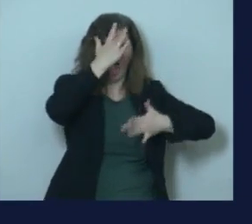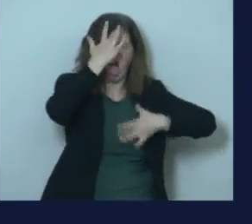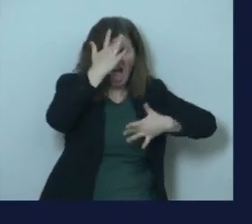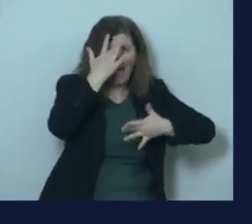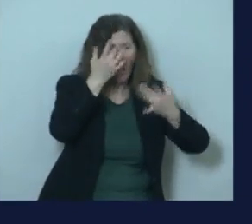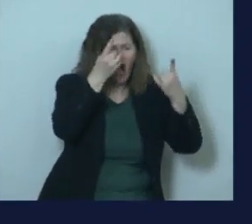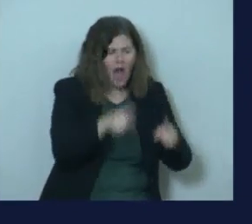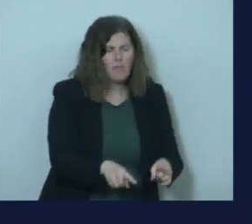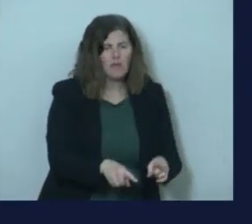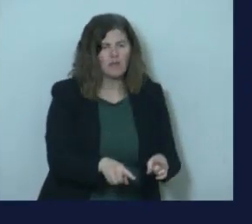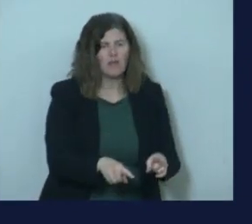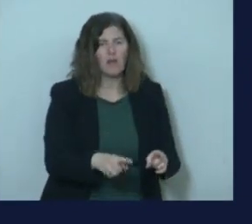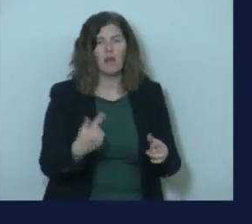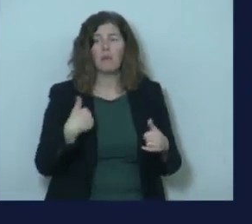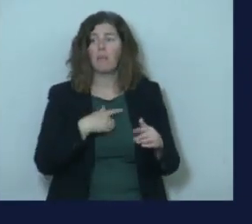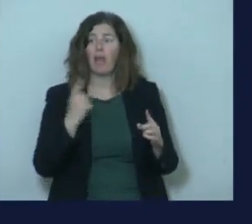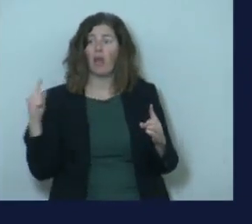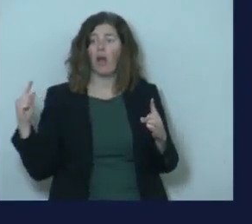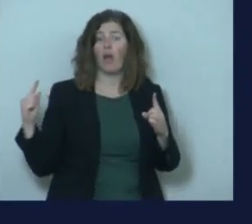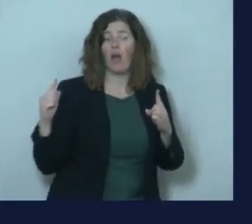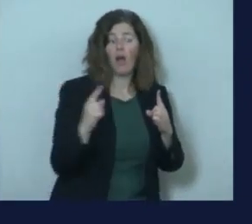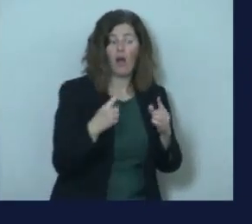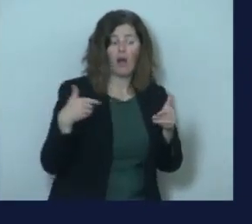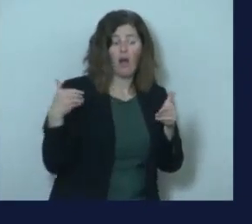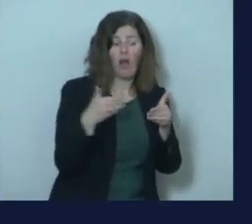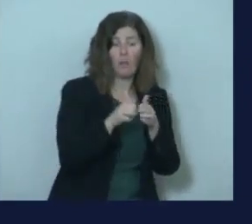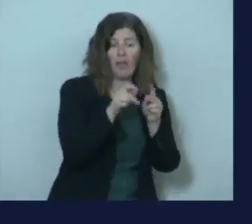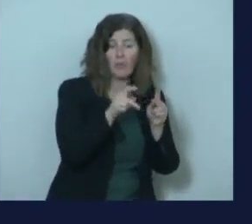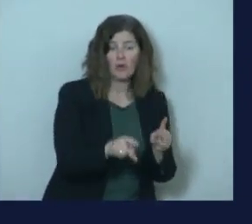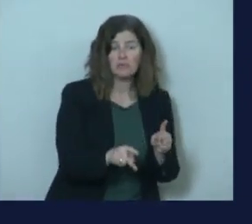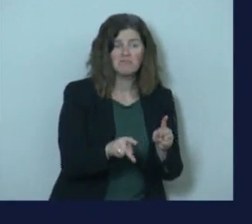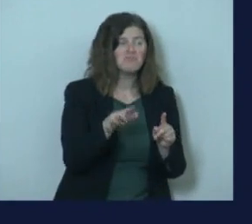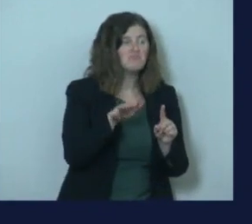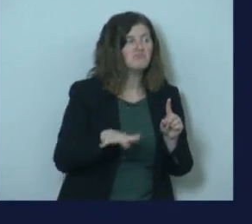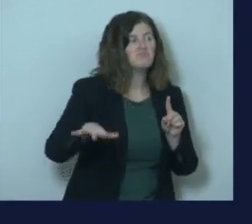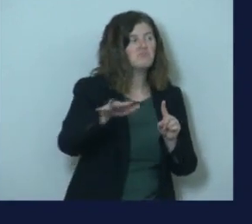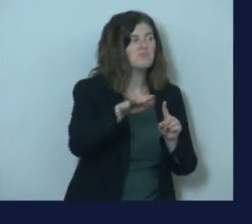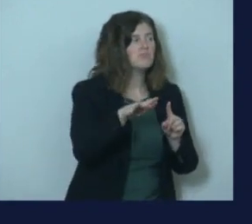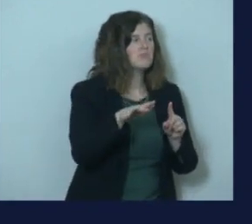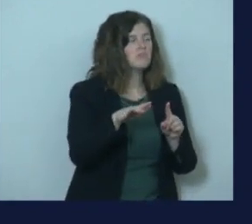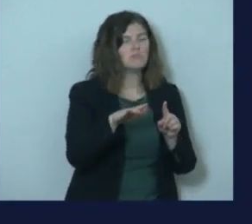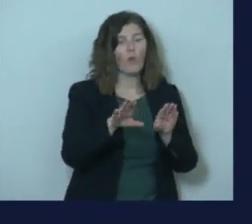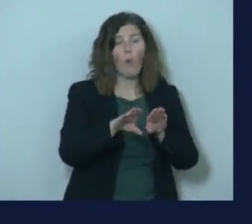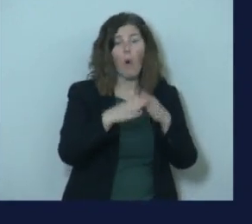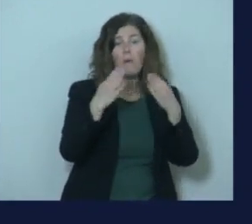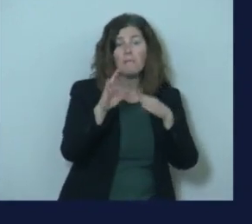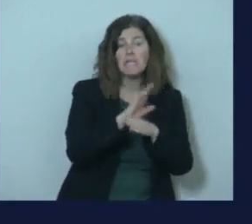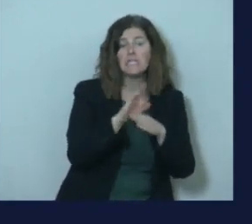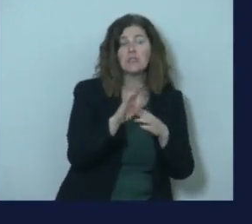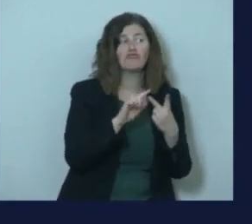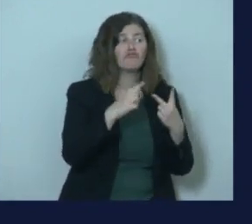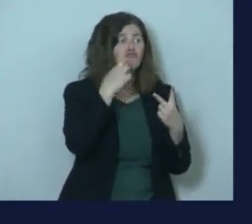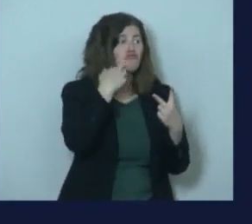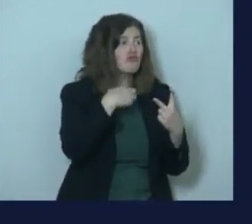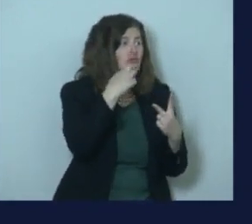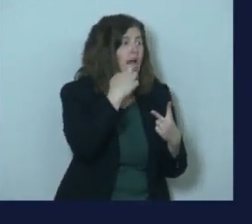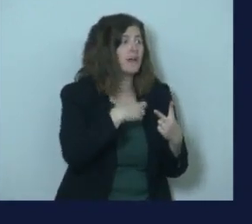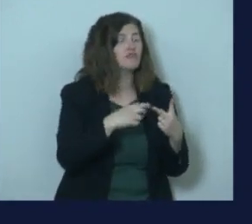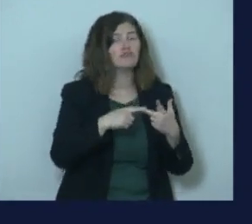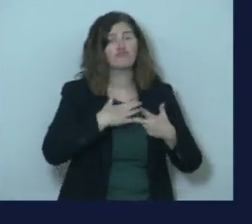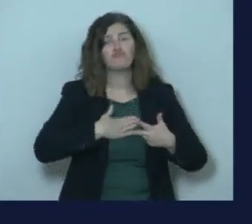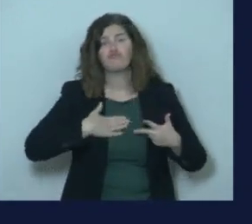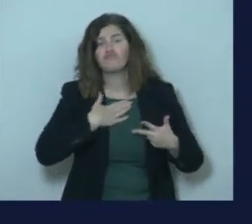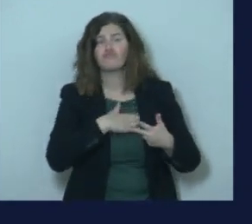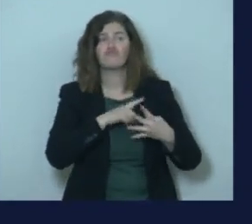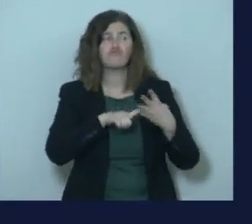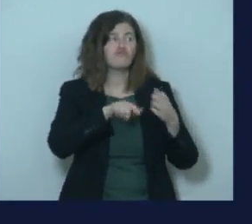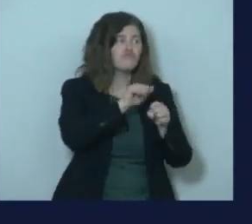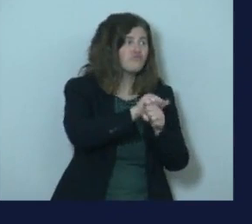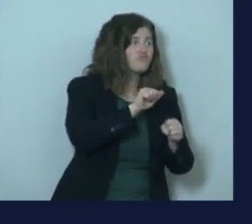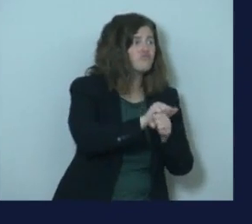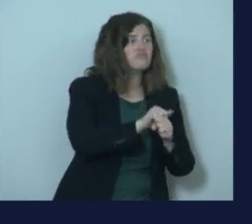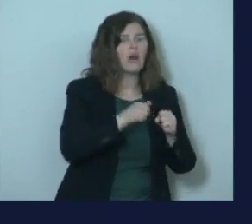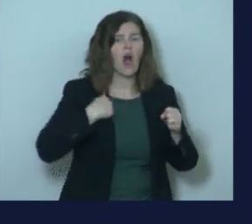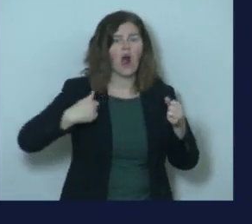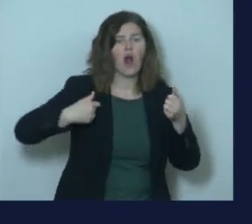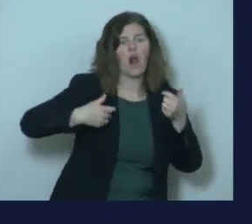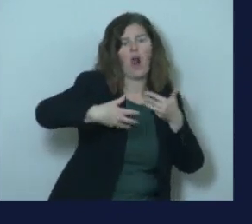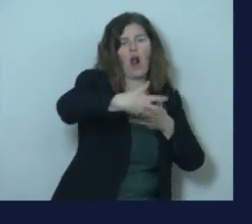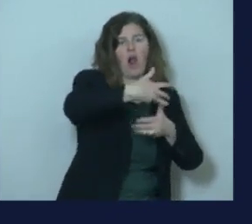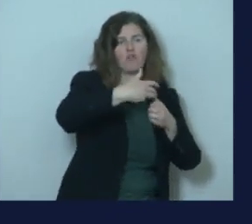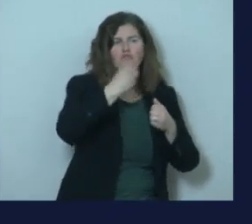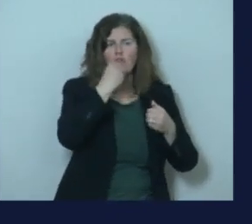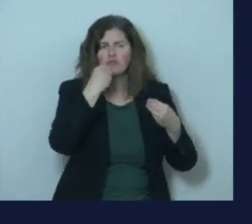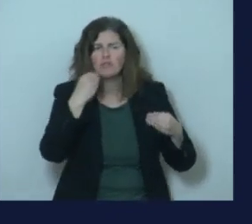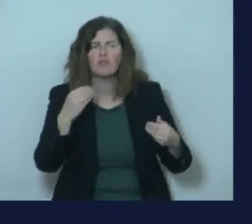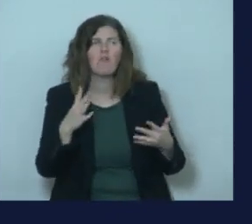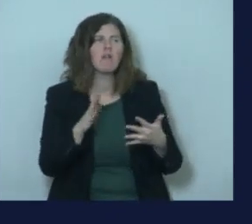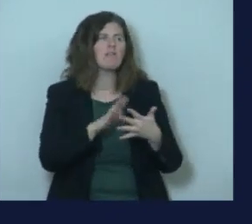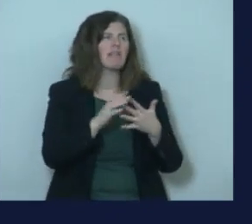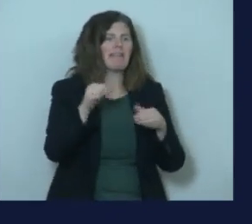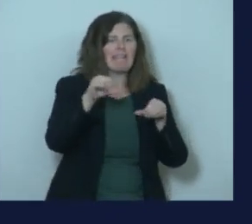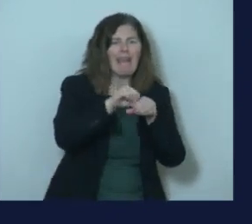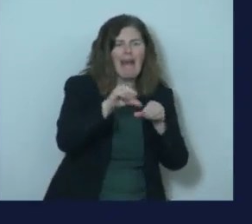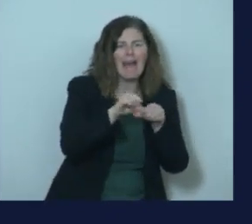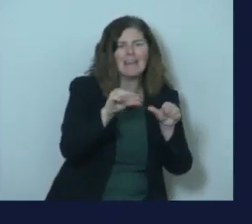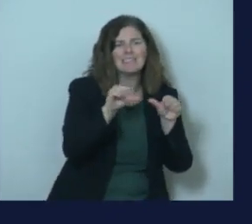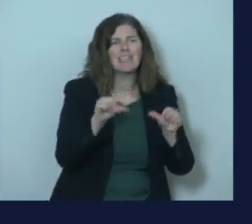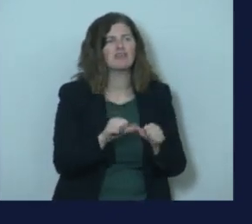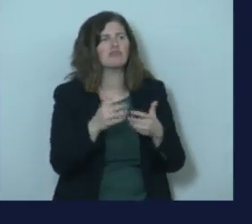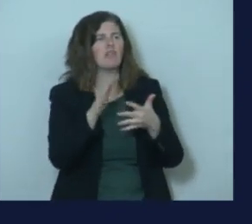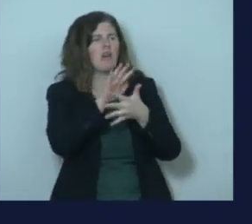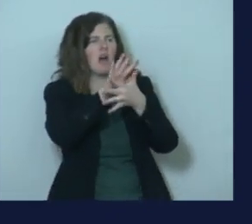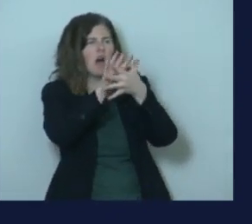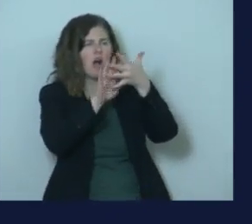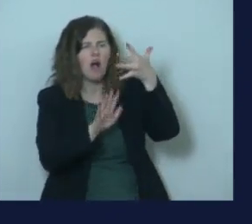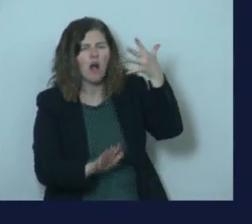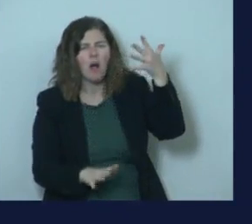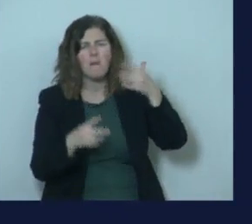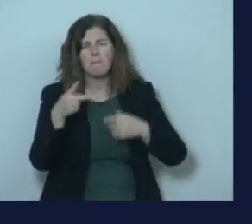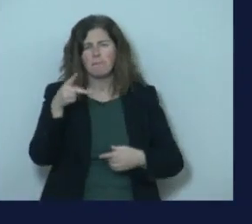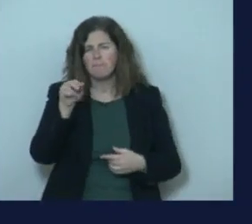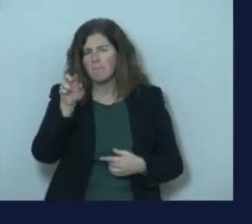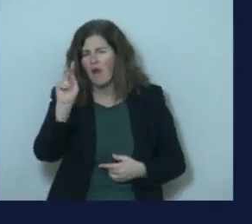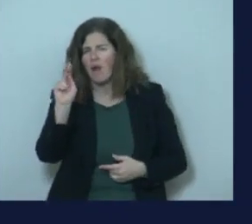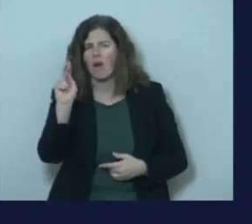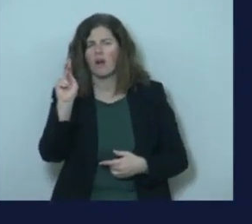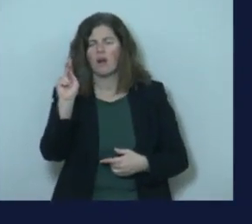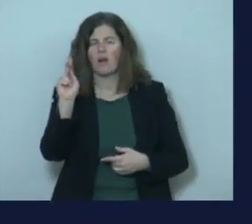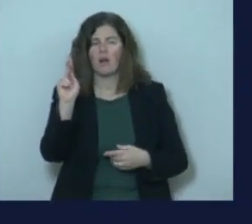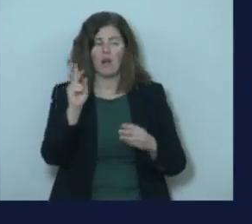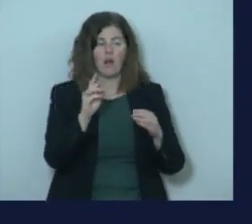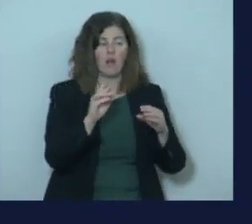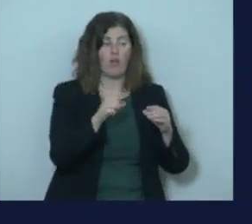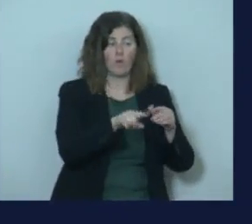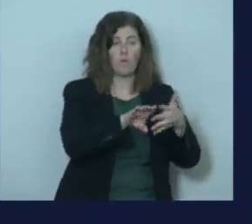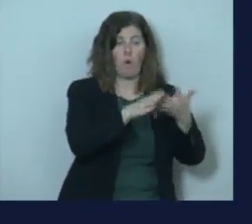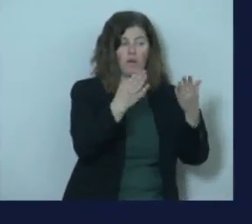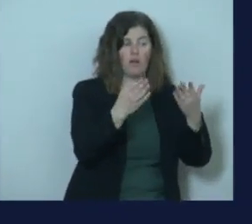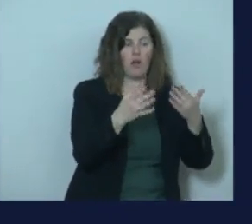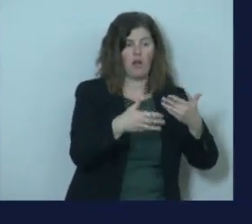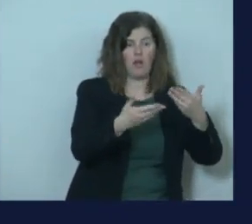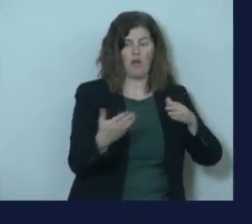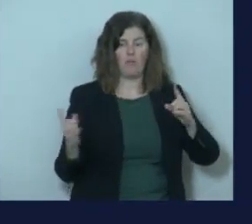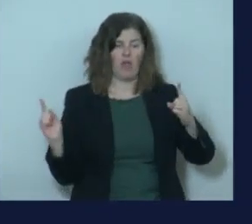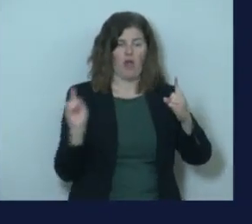IF THIS VIRUS IS SPREADING SO RAPIDLY AND IT IS RAVAGING A POPULATION, THE LIKELIHOOD THAT YOU COME IN DIRECT CONTACT WITH OPEN BUSINESSES AND RESTAURANTS AND ENTERAINMENT AND WORKPLACES